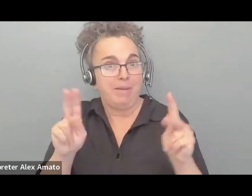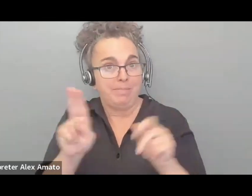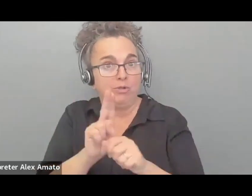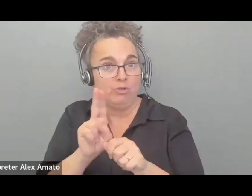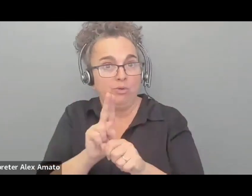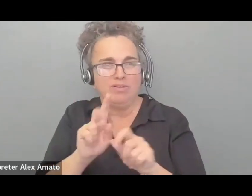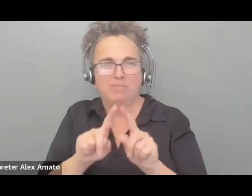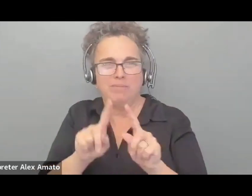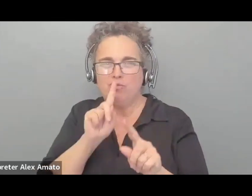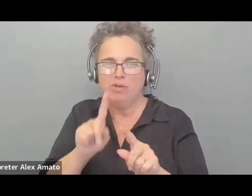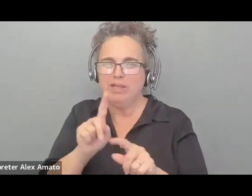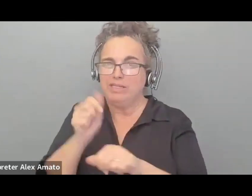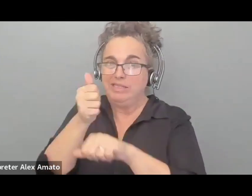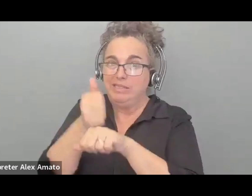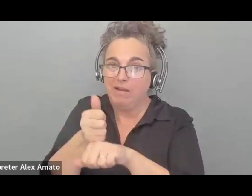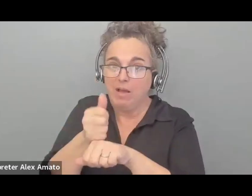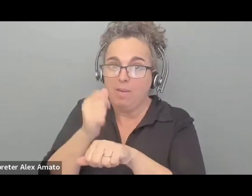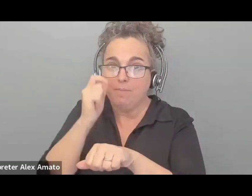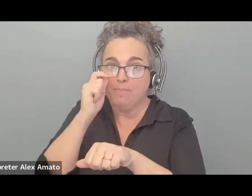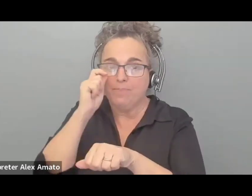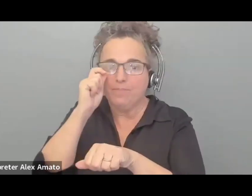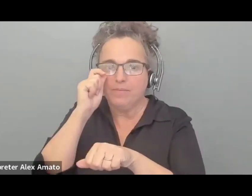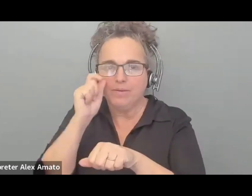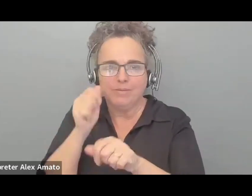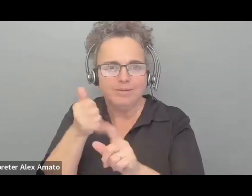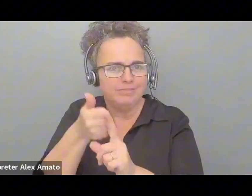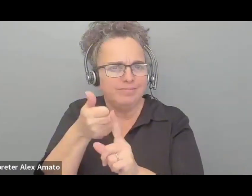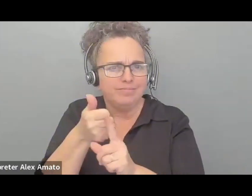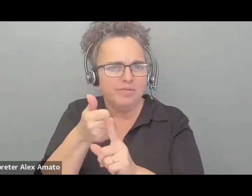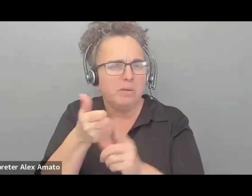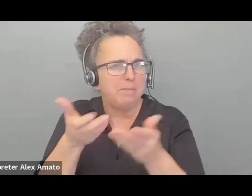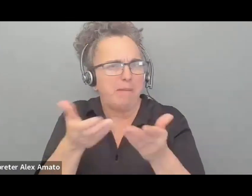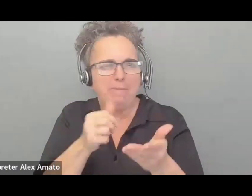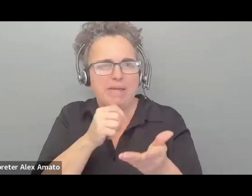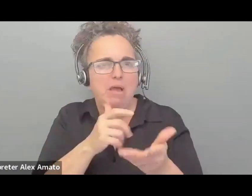way that to be as, as you know, engageable for for a different user.